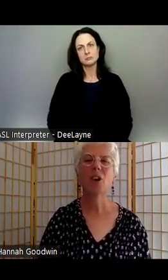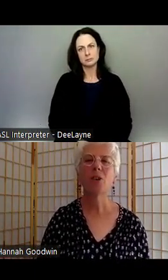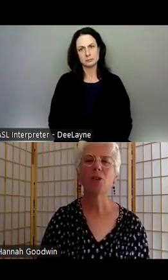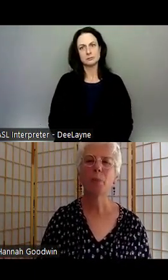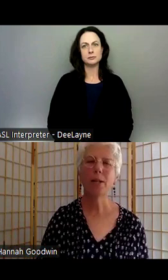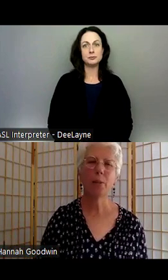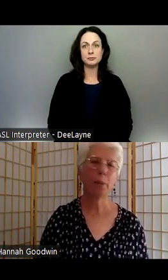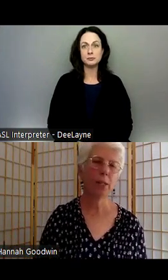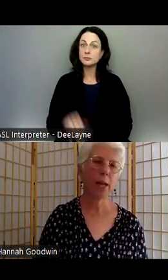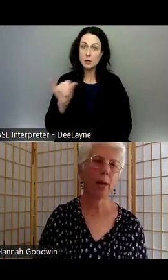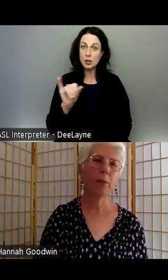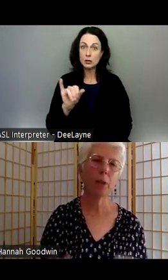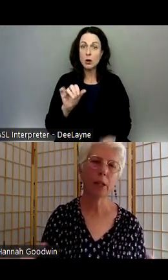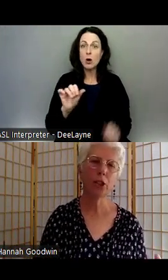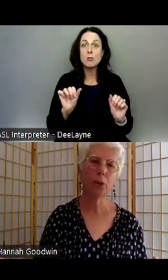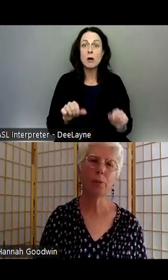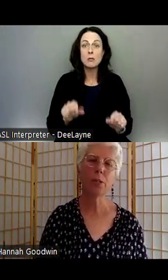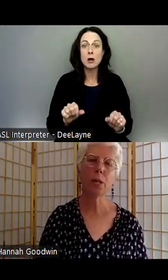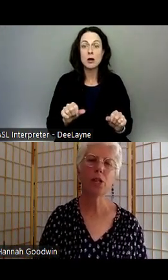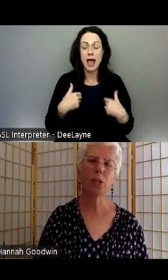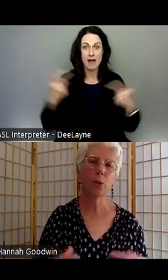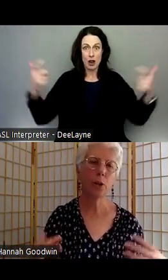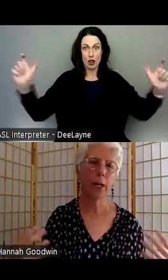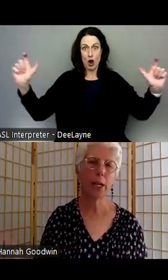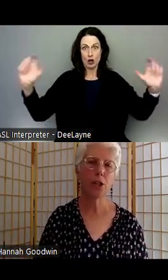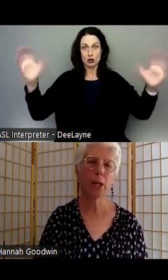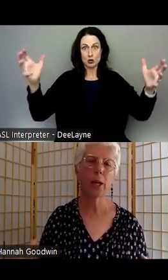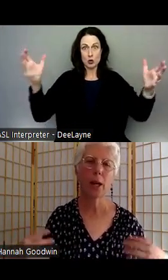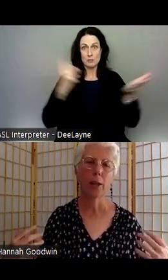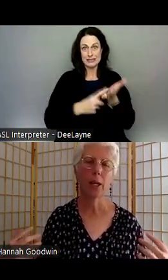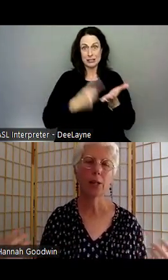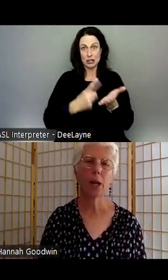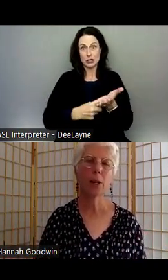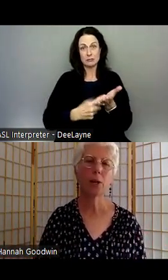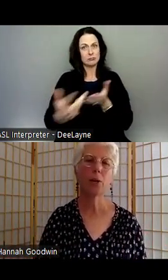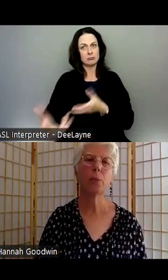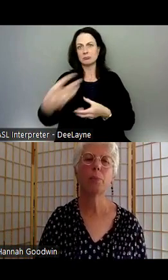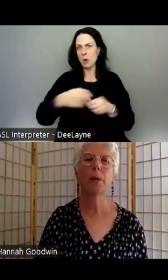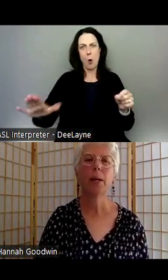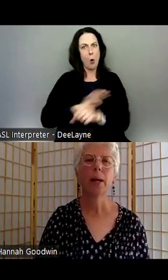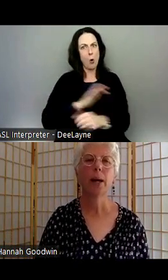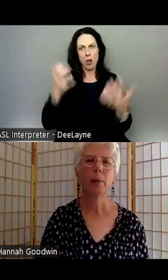it's also possible to have large group discussions where you're engaging the entire group